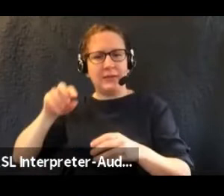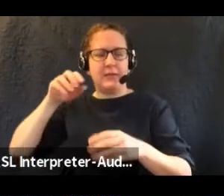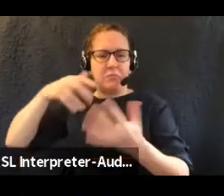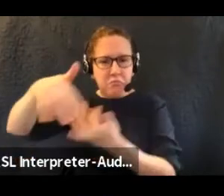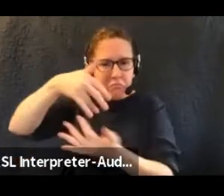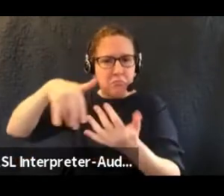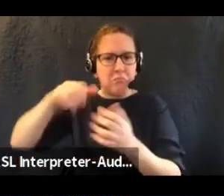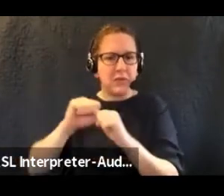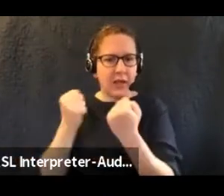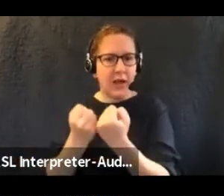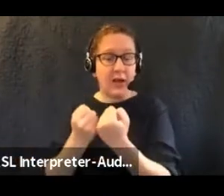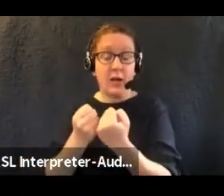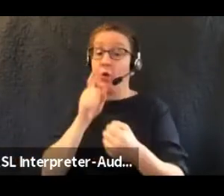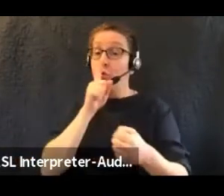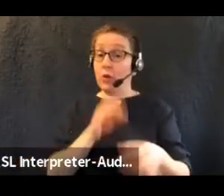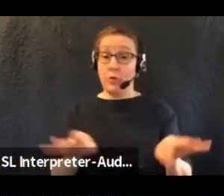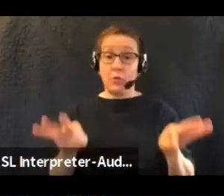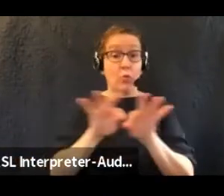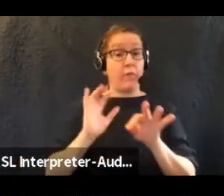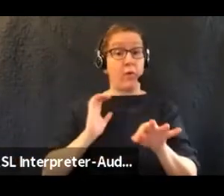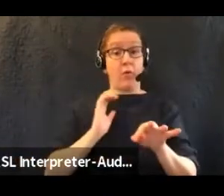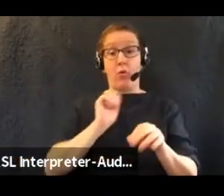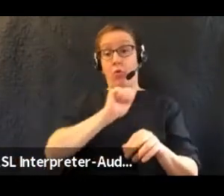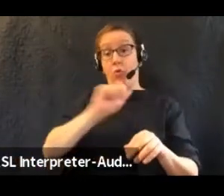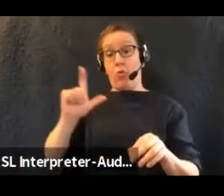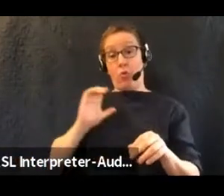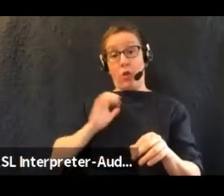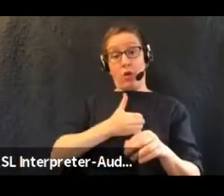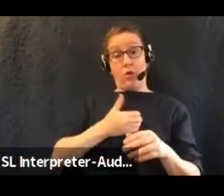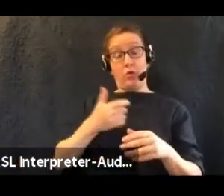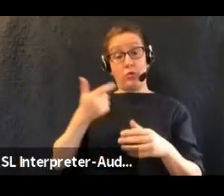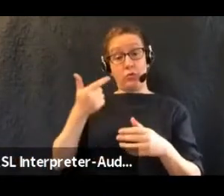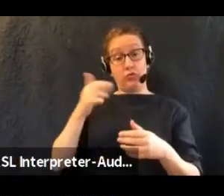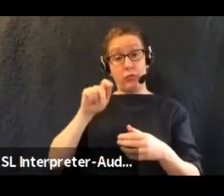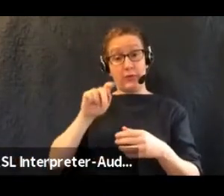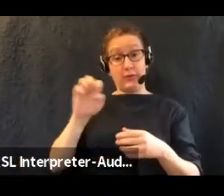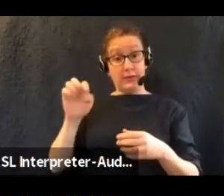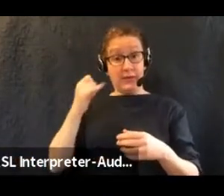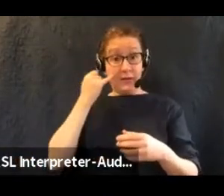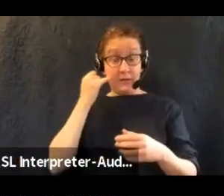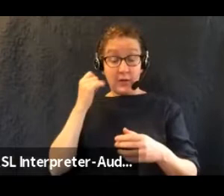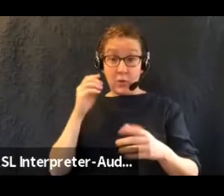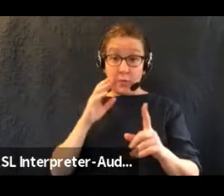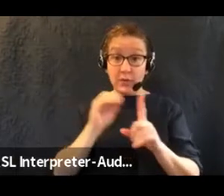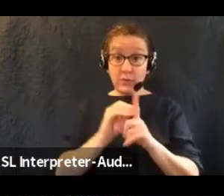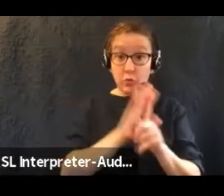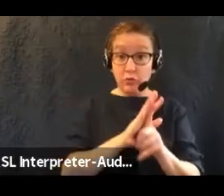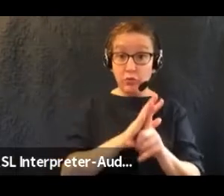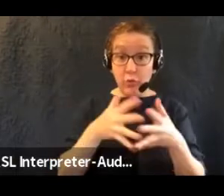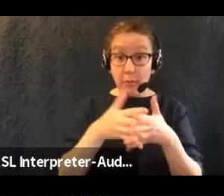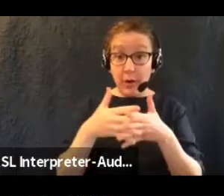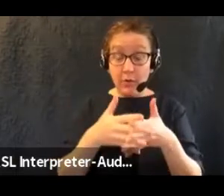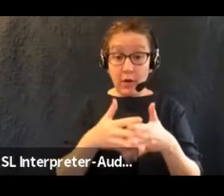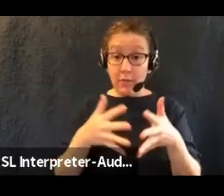That's important for all our grantees, that they get an exposure to America, for example, and America's diversity.